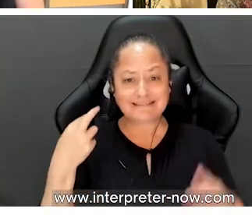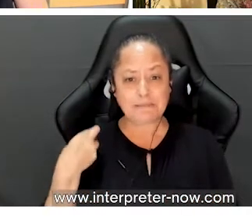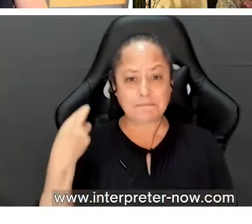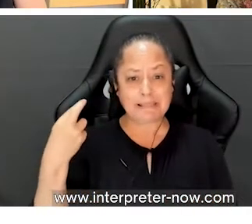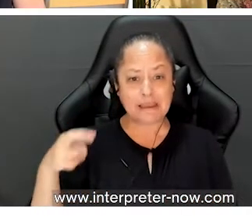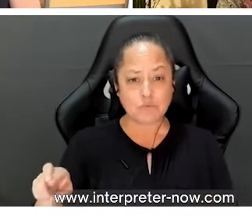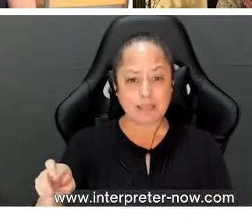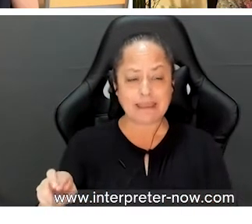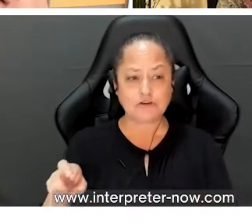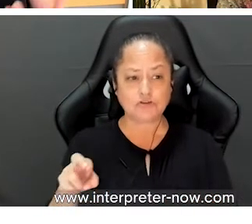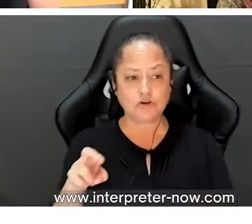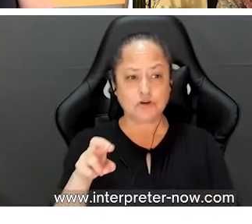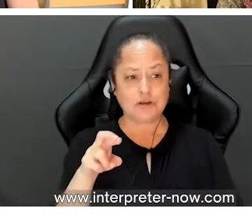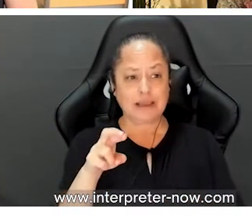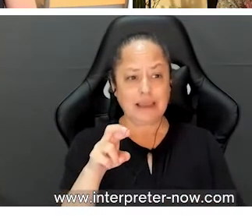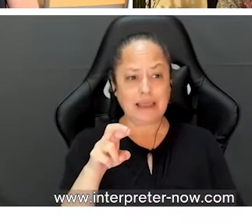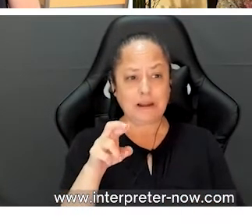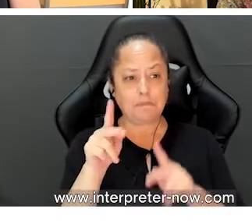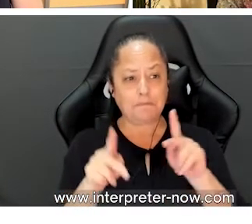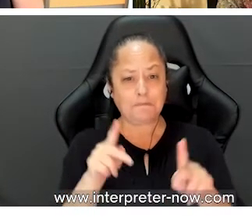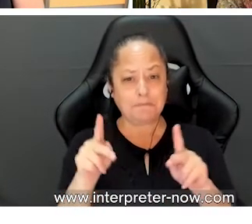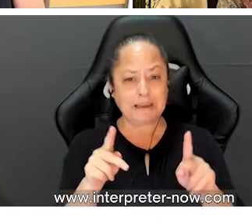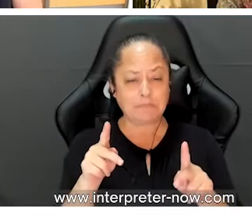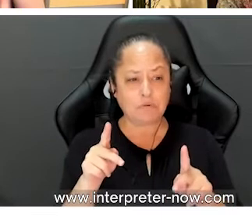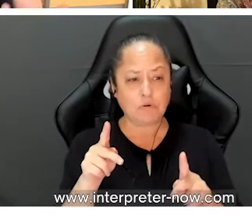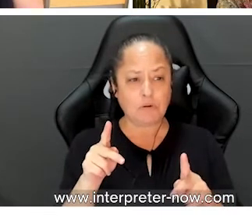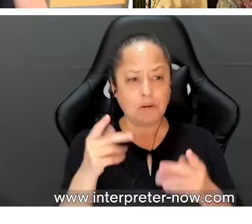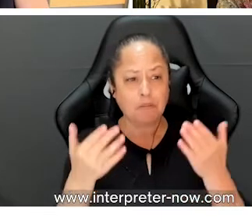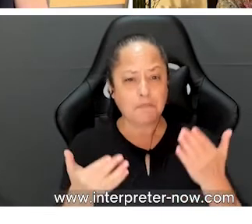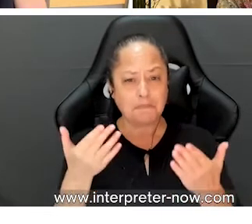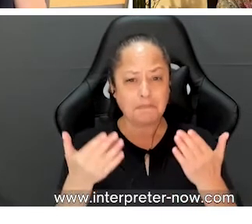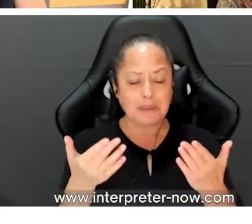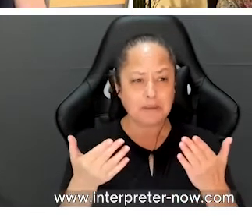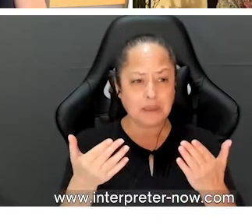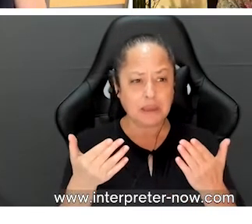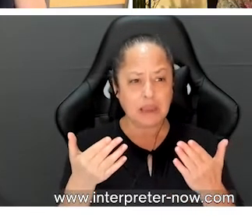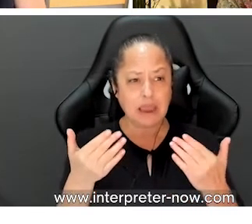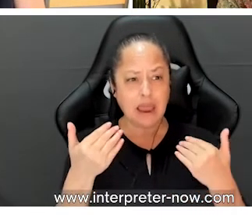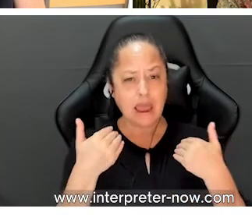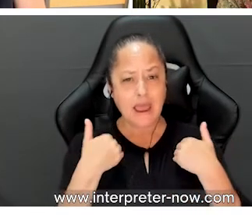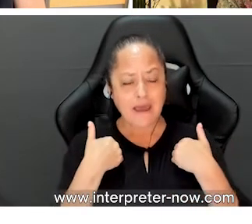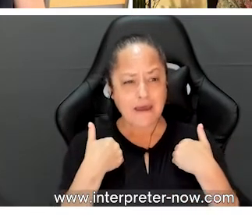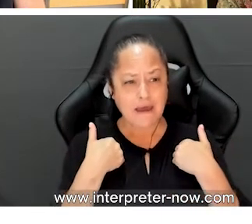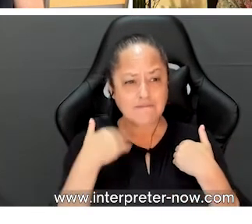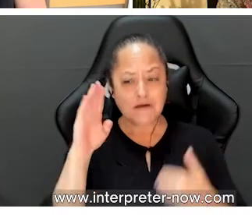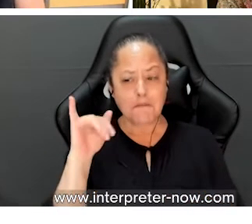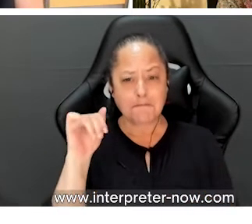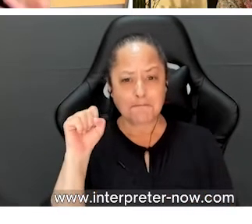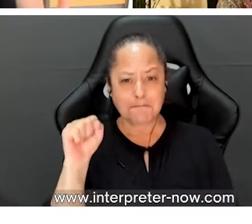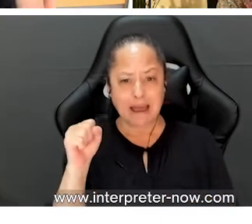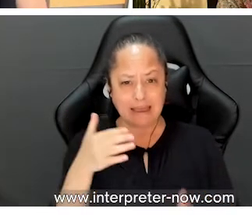as a, you know, people might have biases before against somebody whether or not they actually